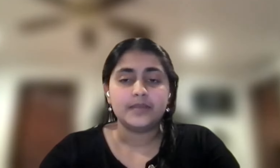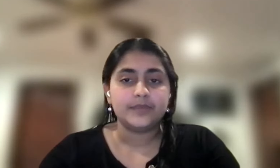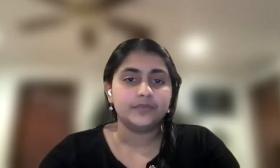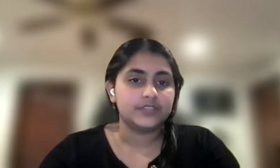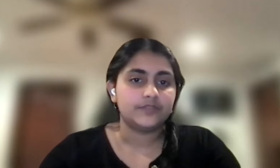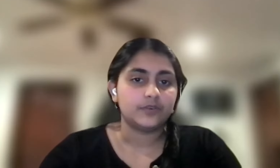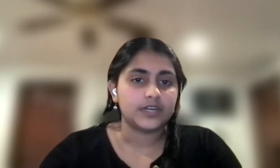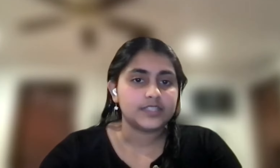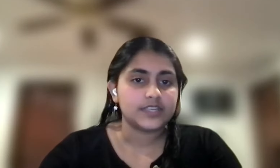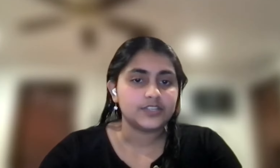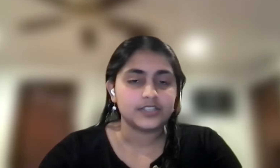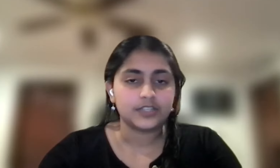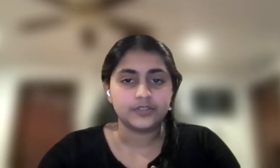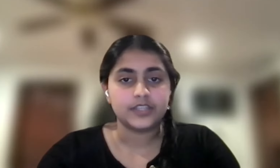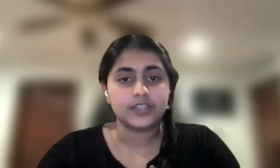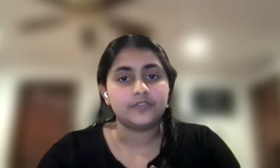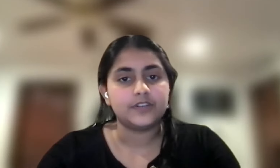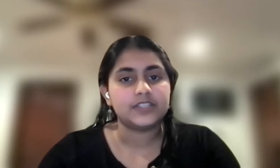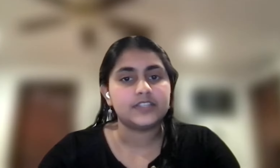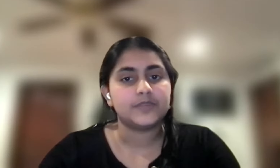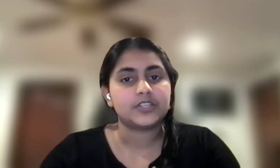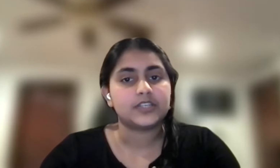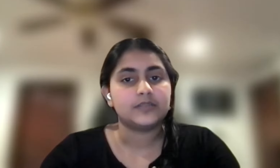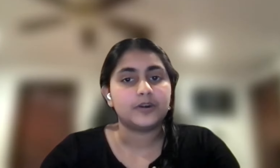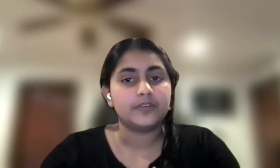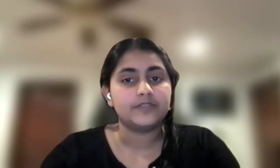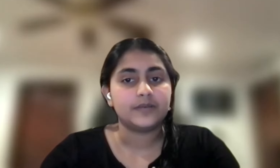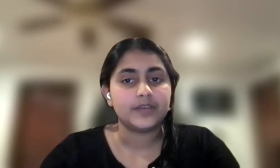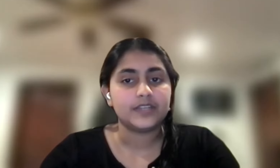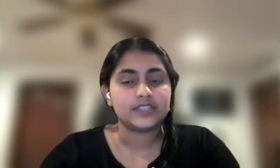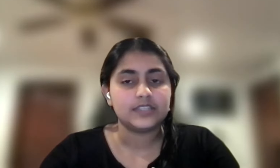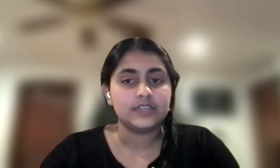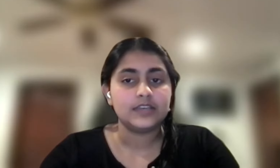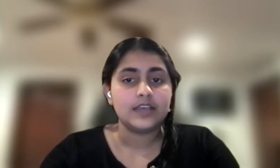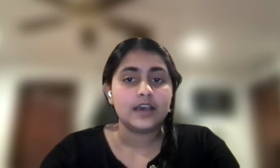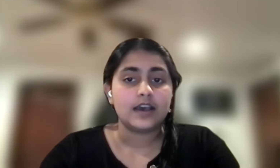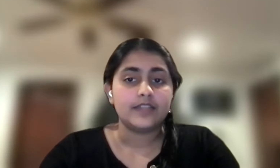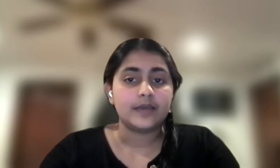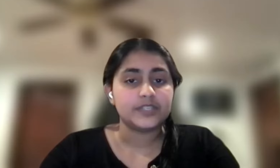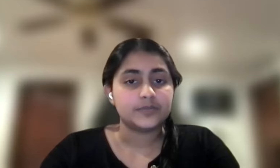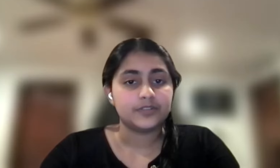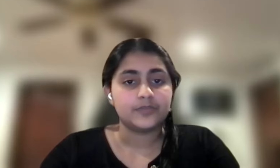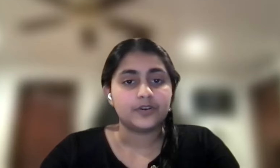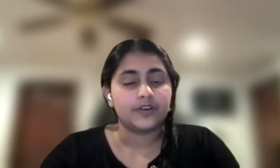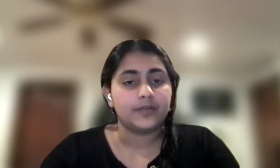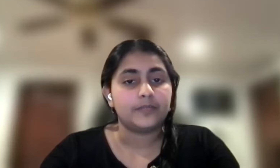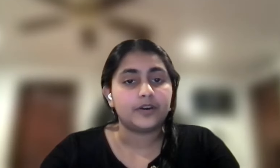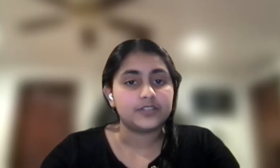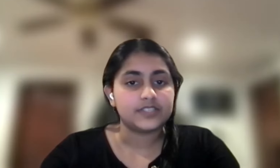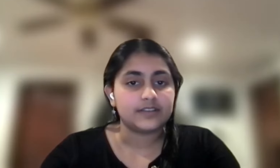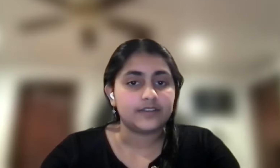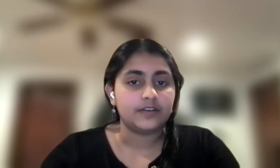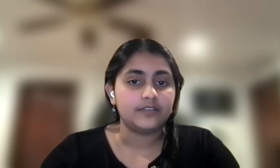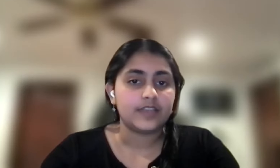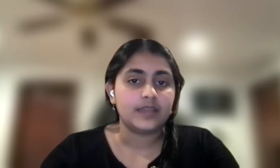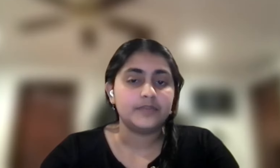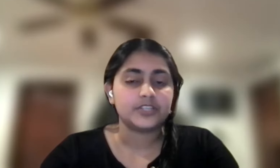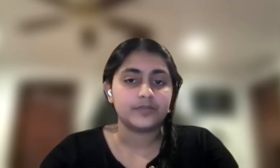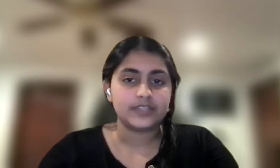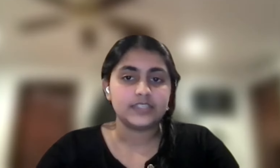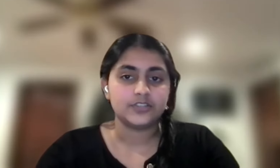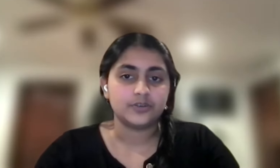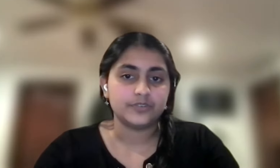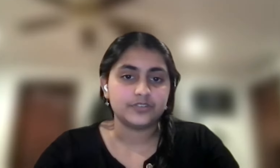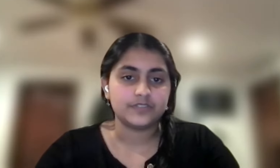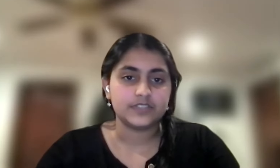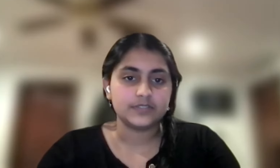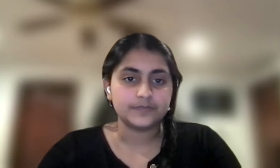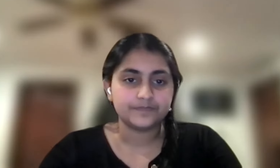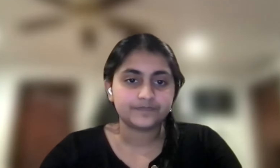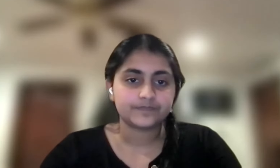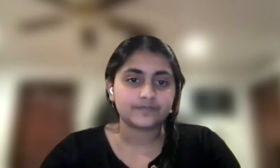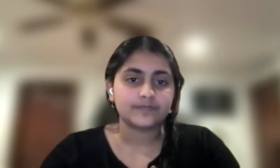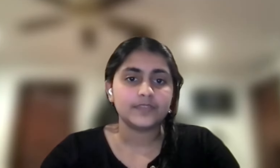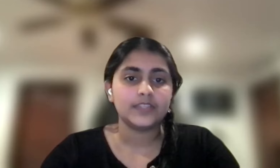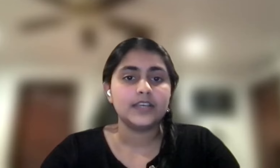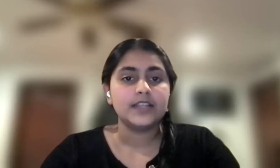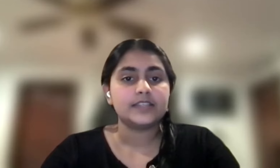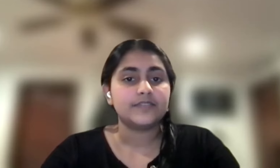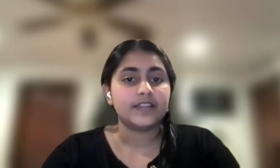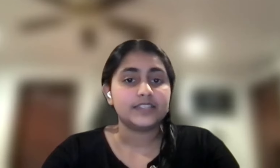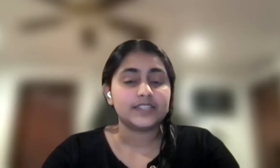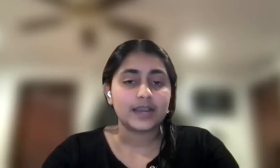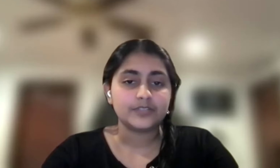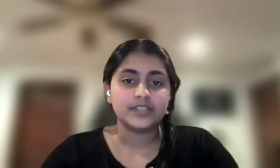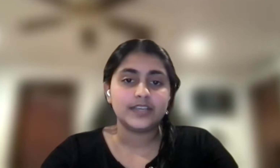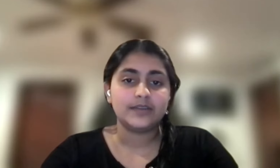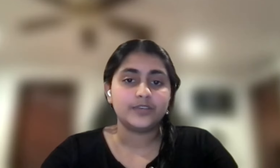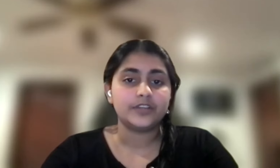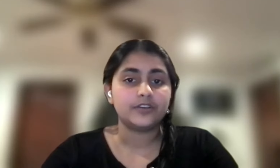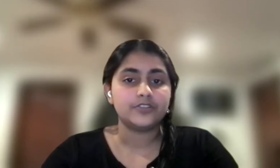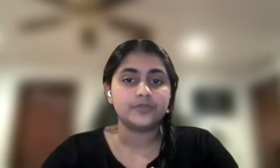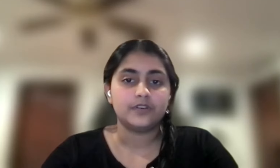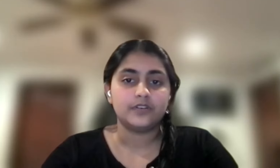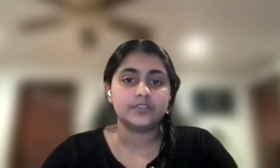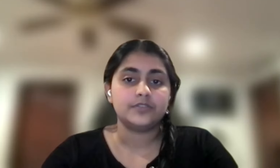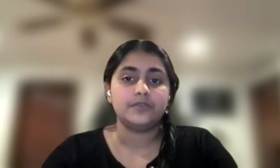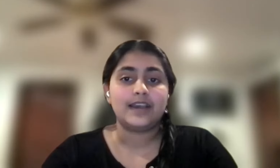please sign up to our listserv. We'll post it down below in the chatbox. You can receive our monthly updates and e-mails with updates about our new Deaf Health Talks.